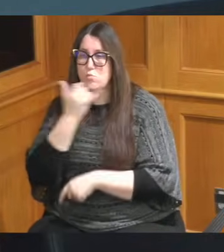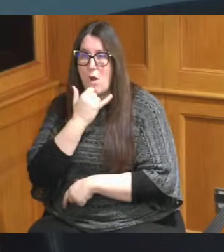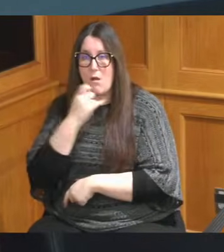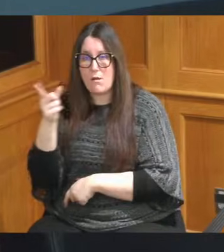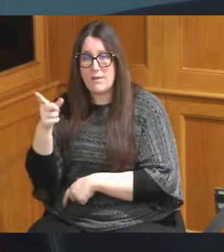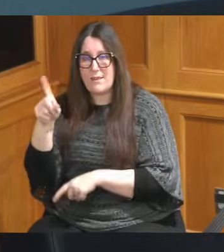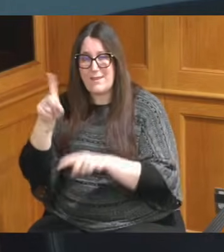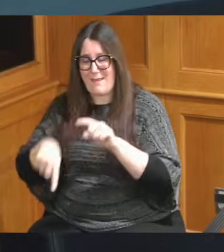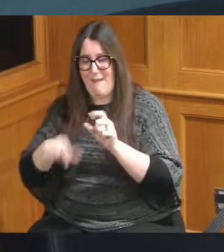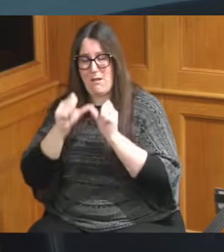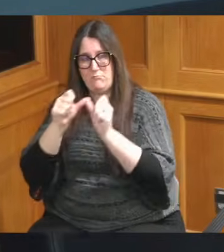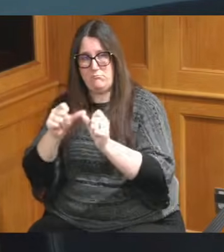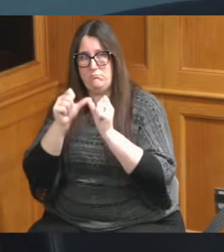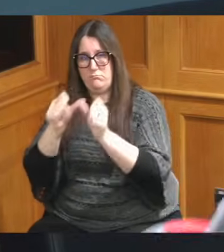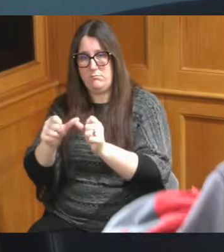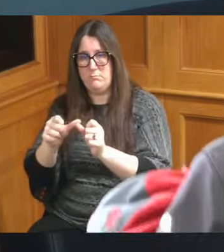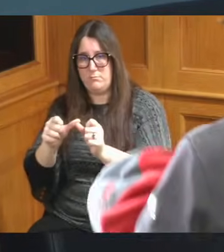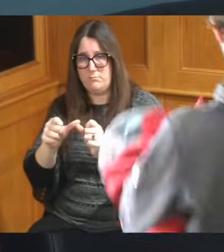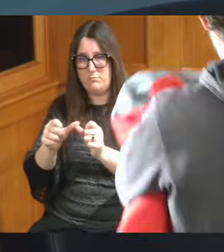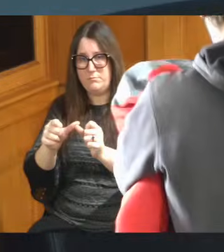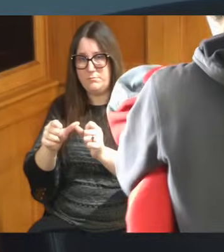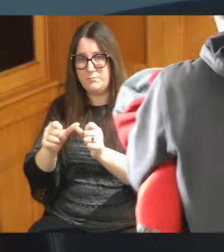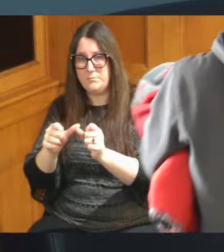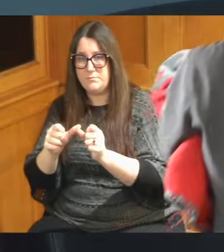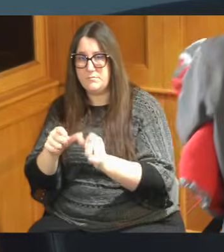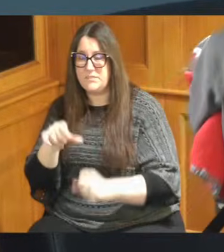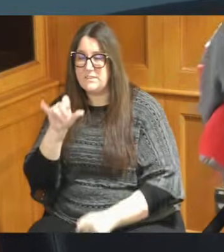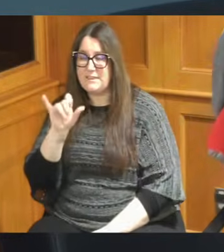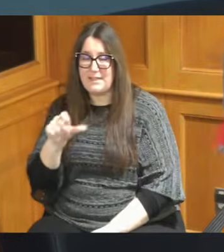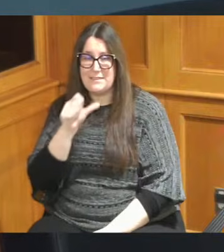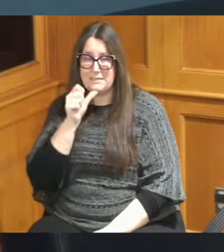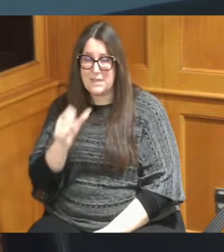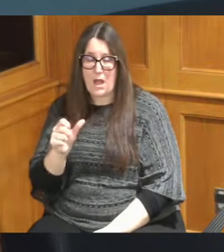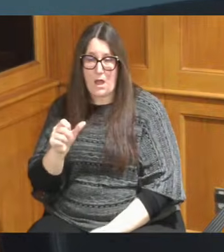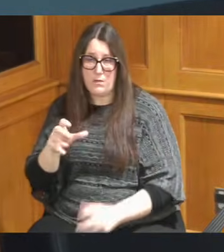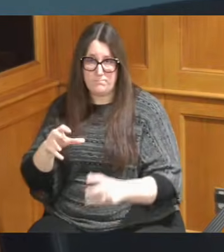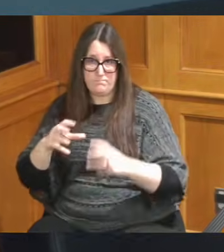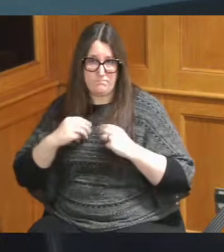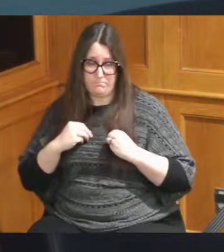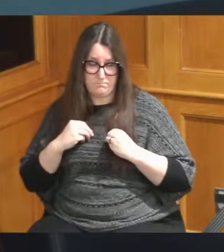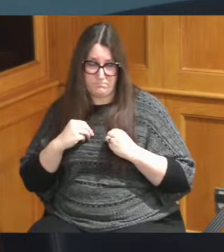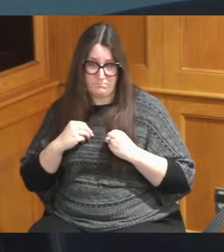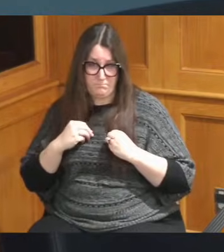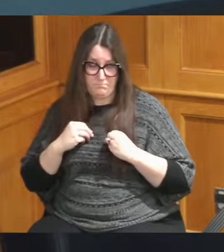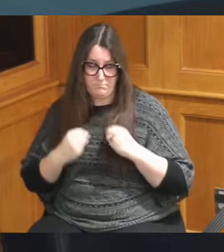on the backs of our children. And that is totally unacceptable. But we got to be able to get back